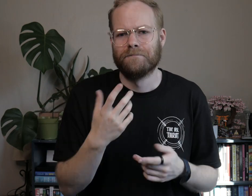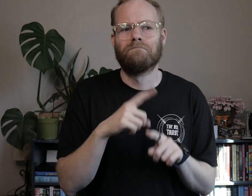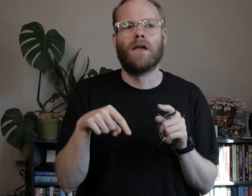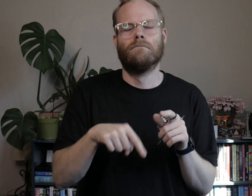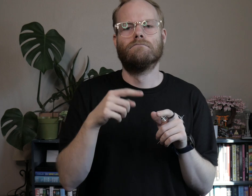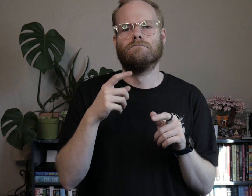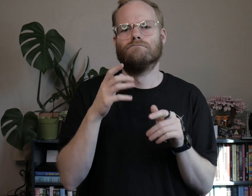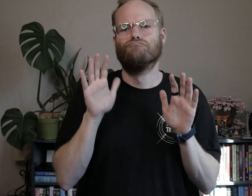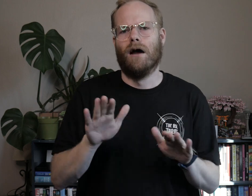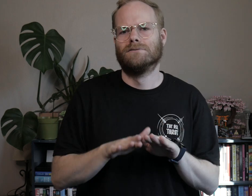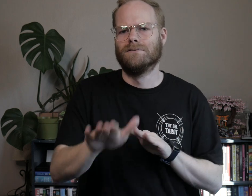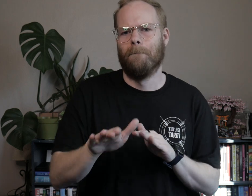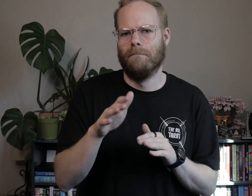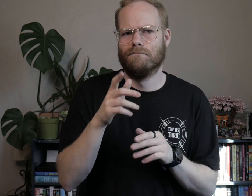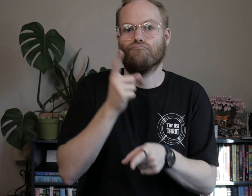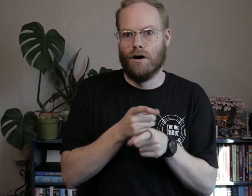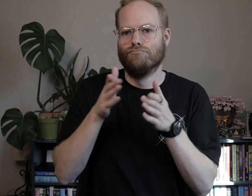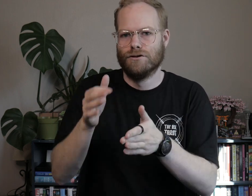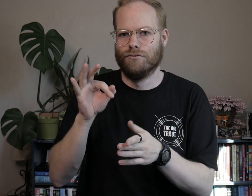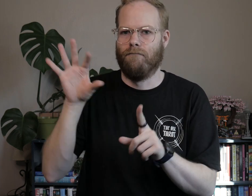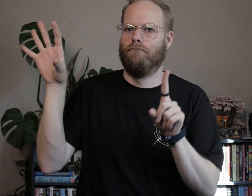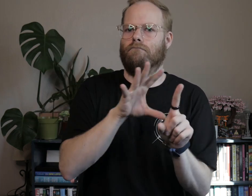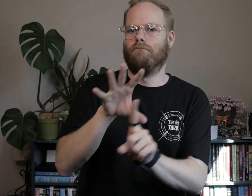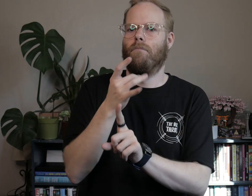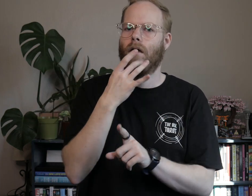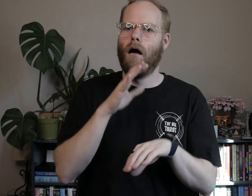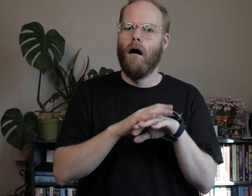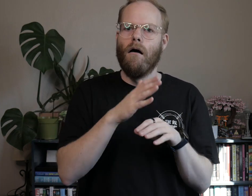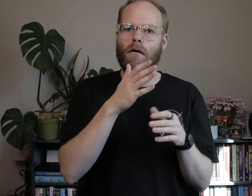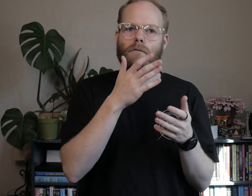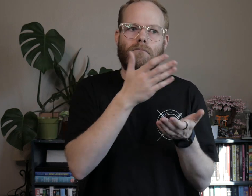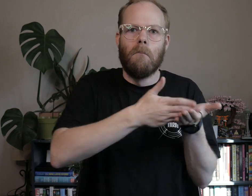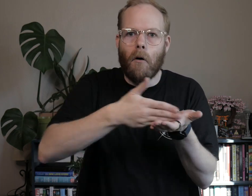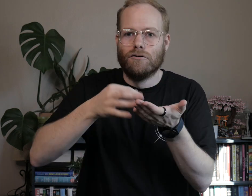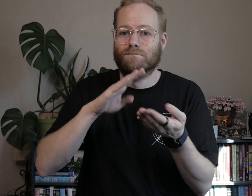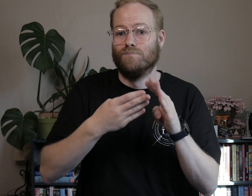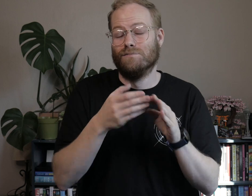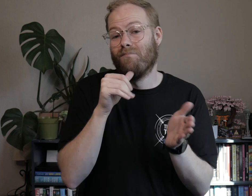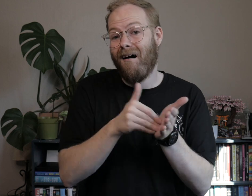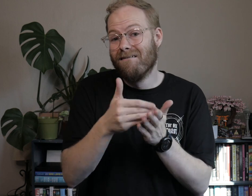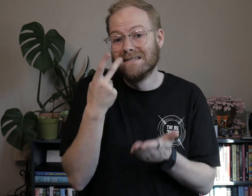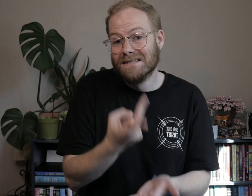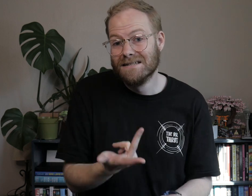but this book is a great step in the right direction of shining a light on parts of our community that doesn’t often get seen.